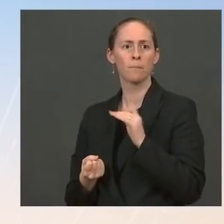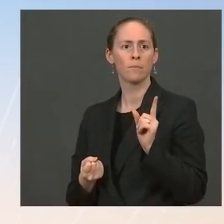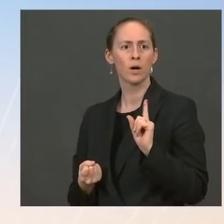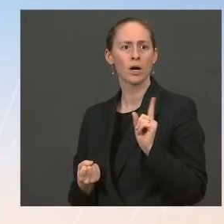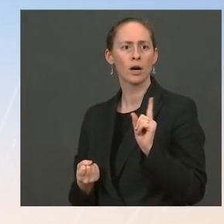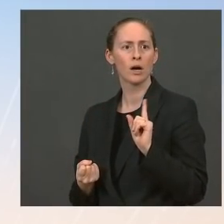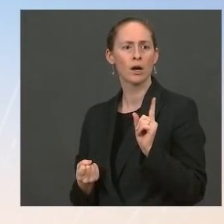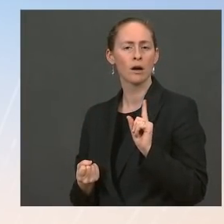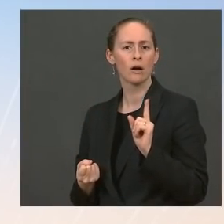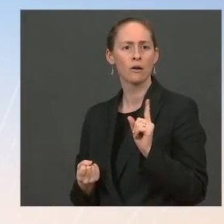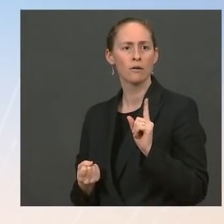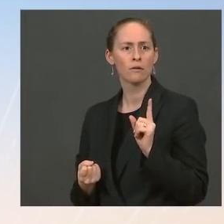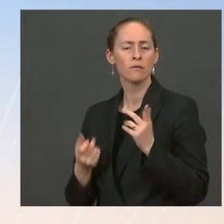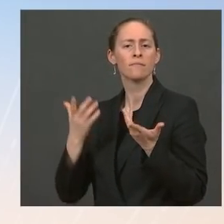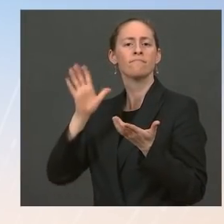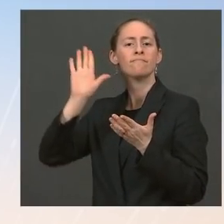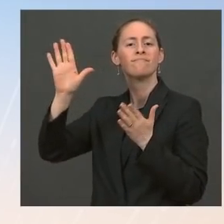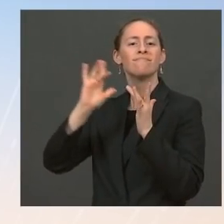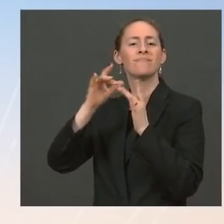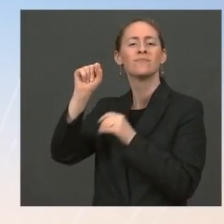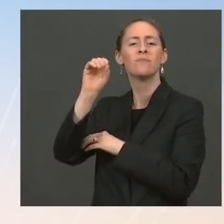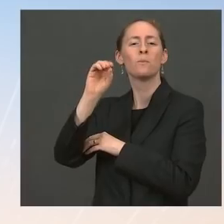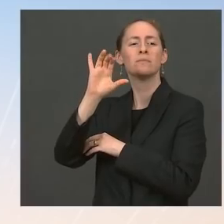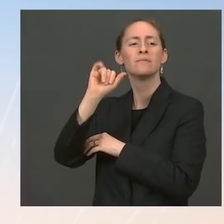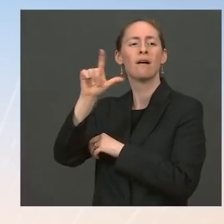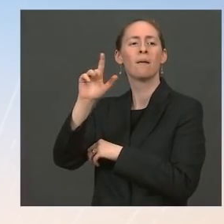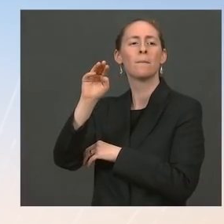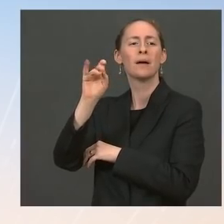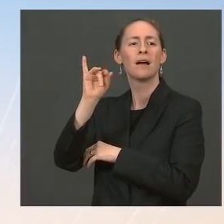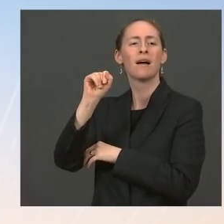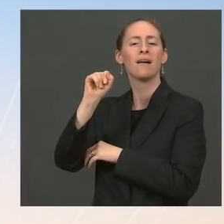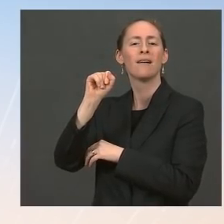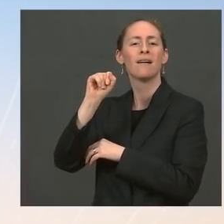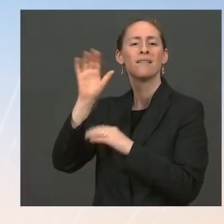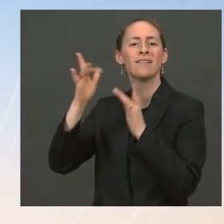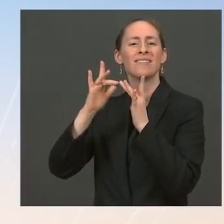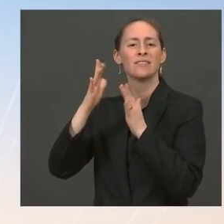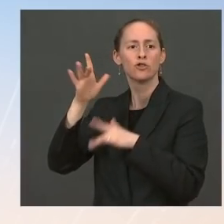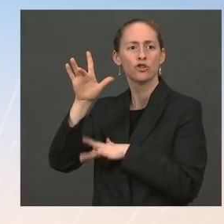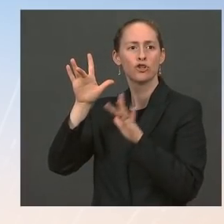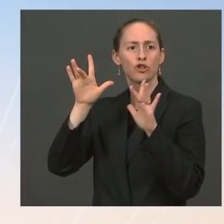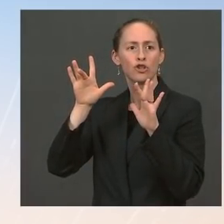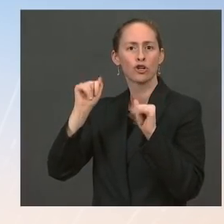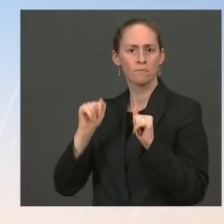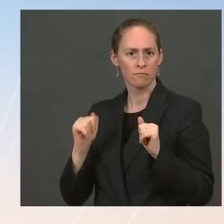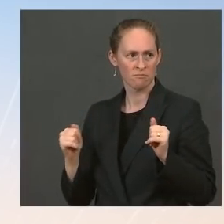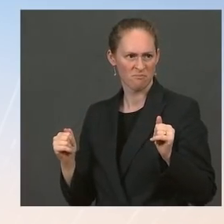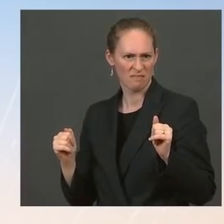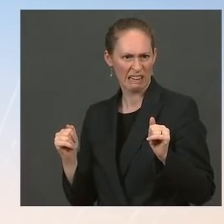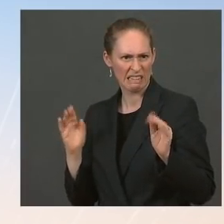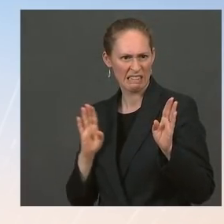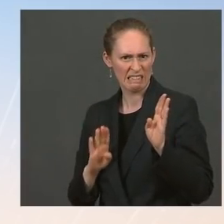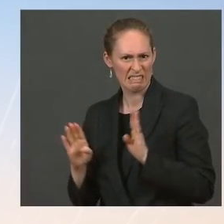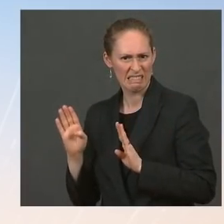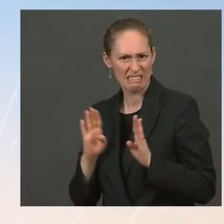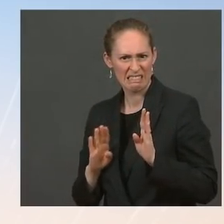have any comment, any position on that situation, given she's such a high-profile individual who spent a lot of time playing tennis, frankly, in the United States?